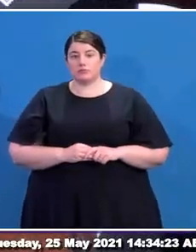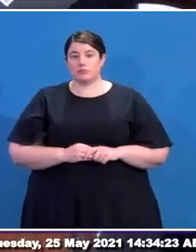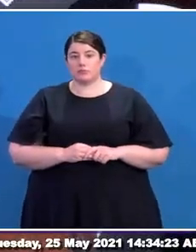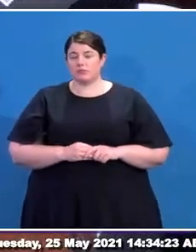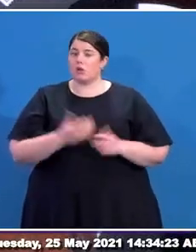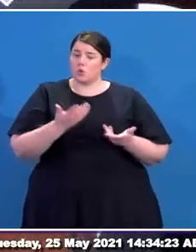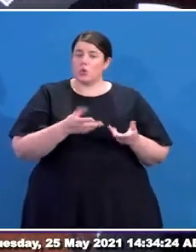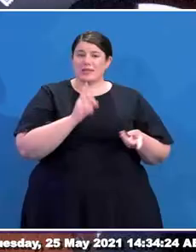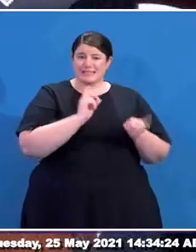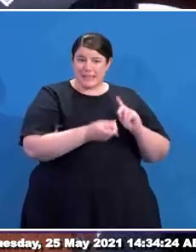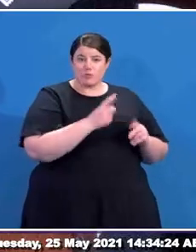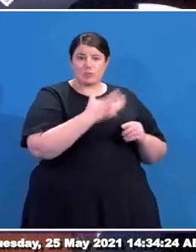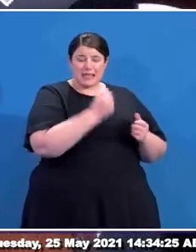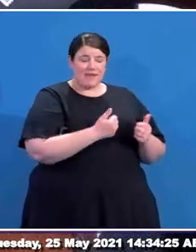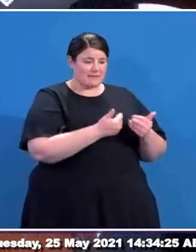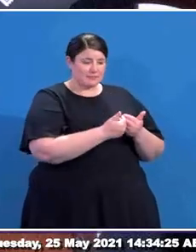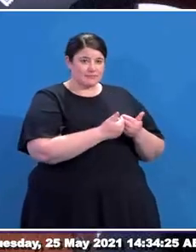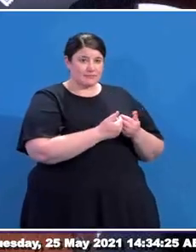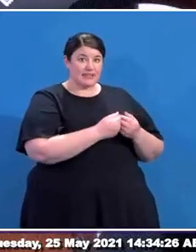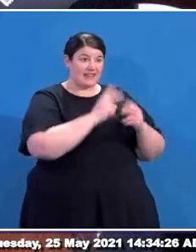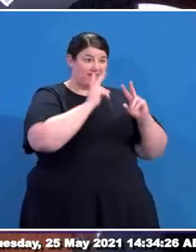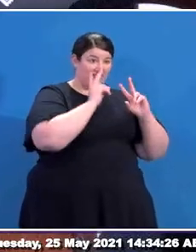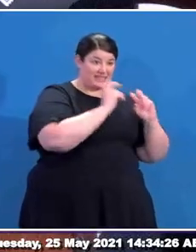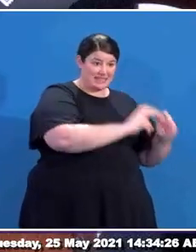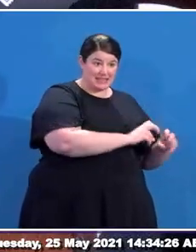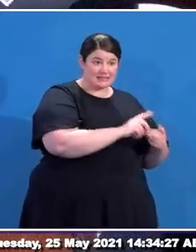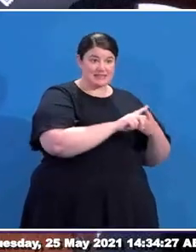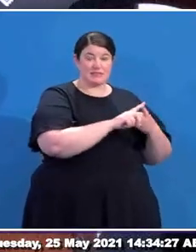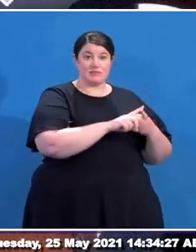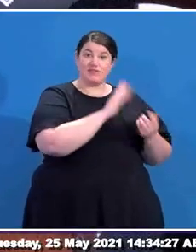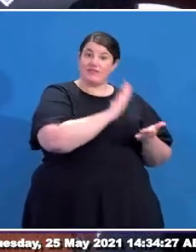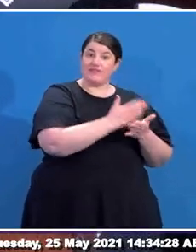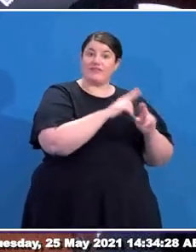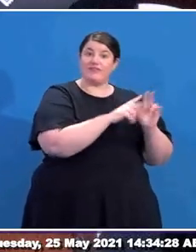there can be a distinction between investigating facts, so what happened,